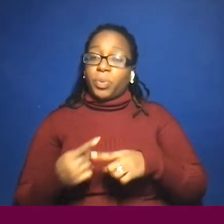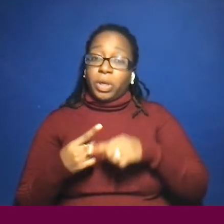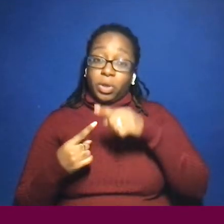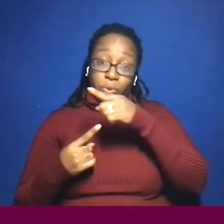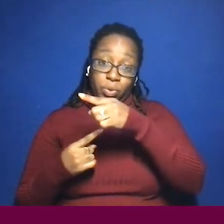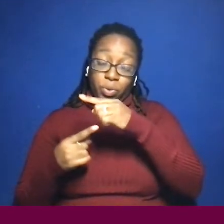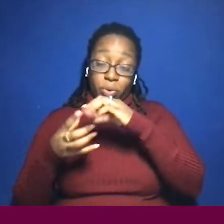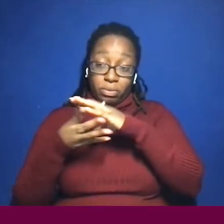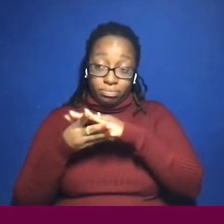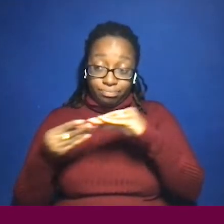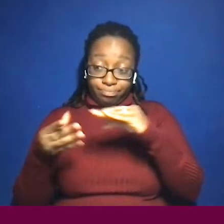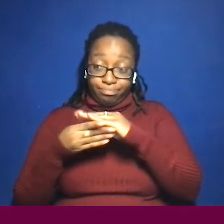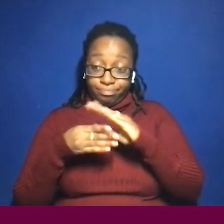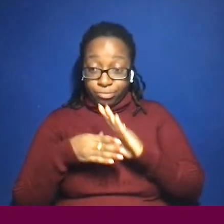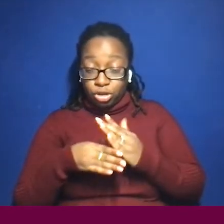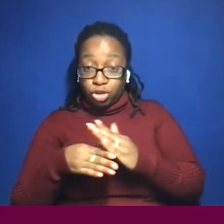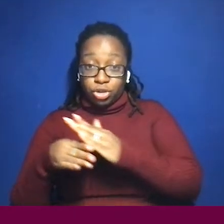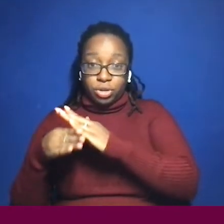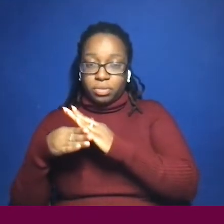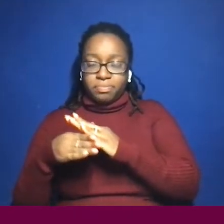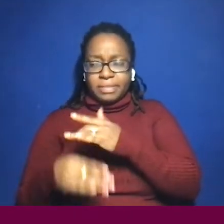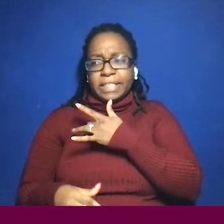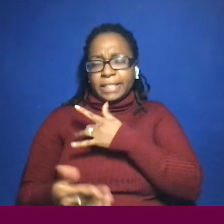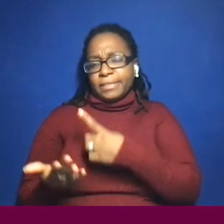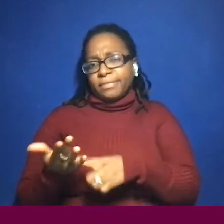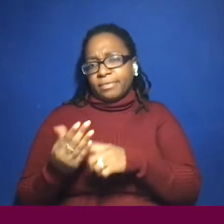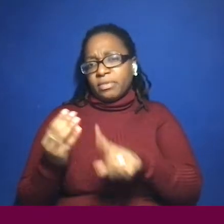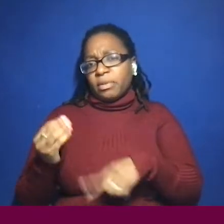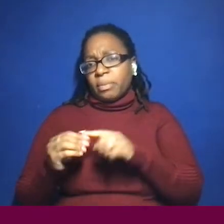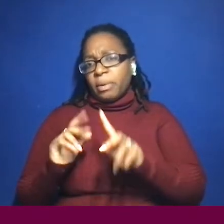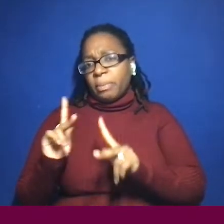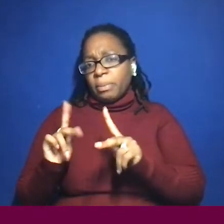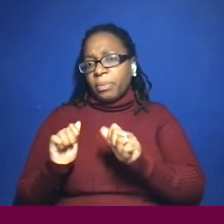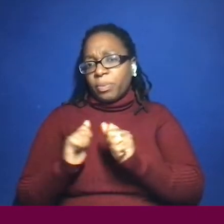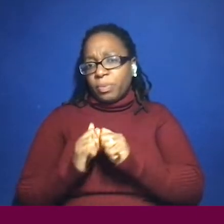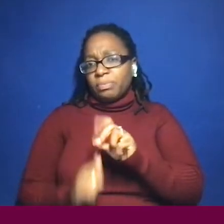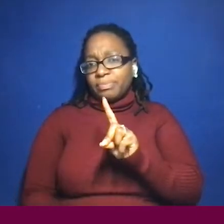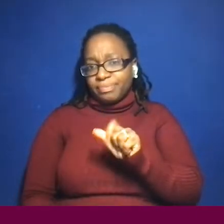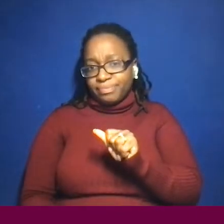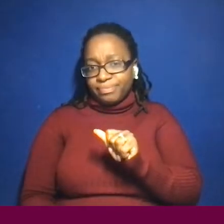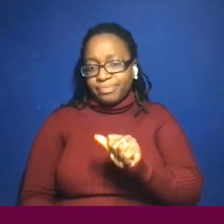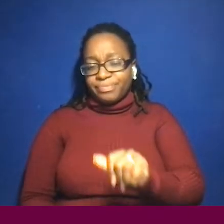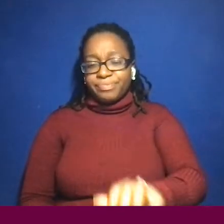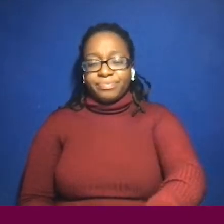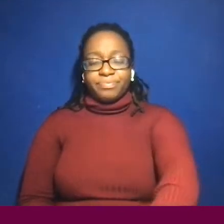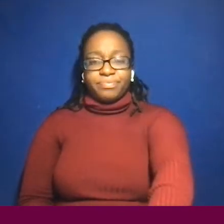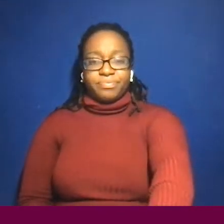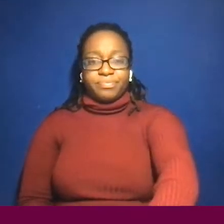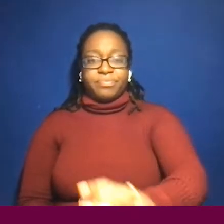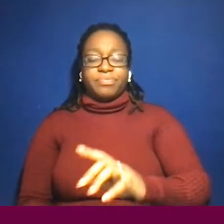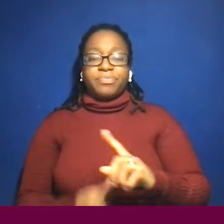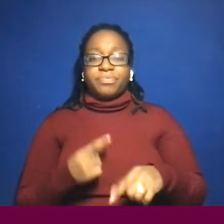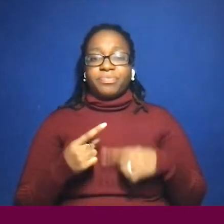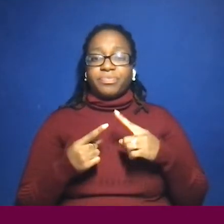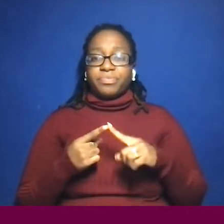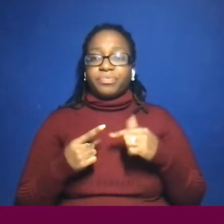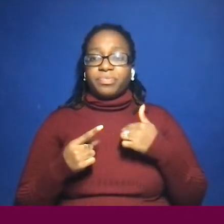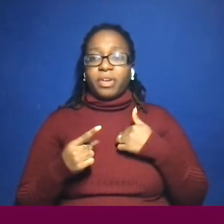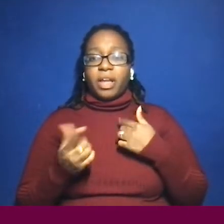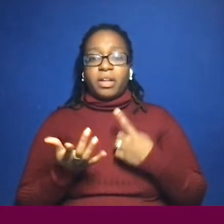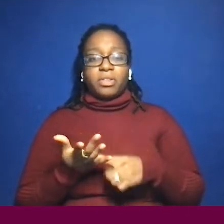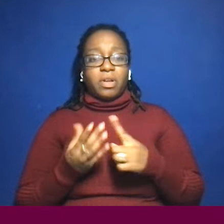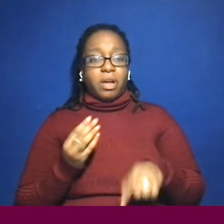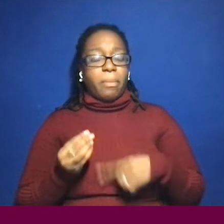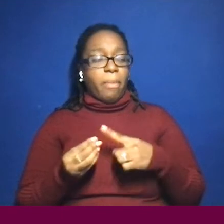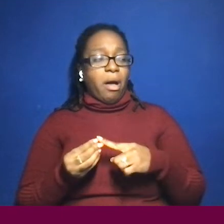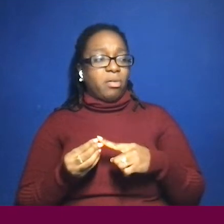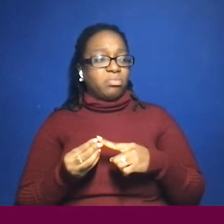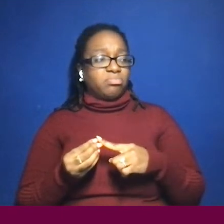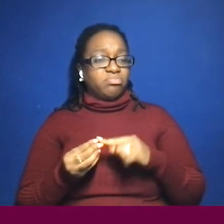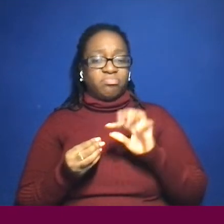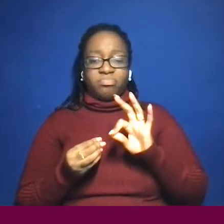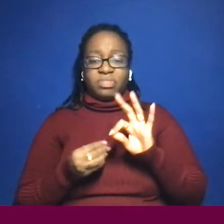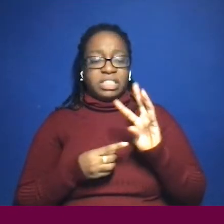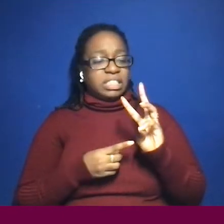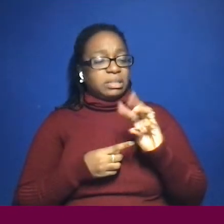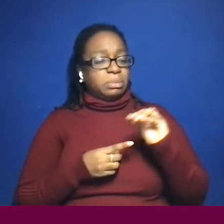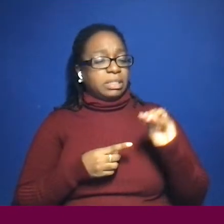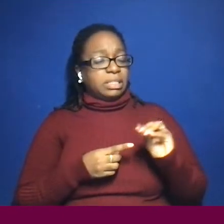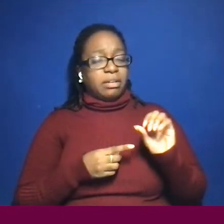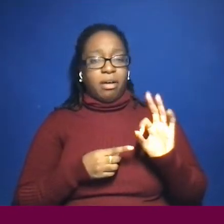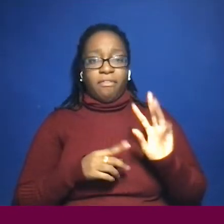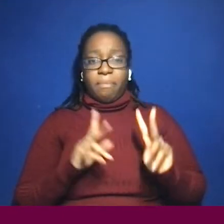mostly talking about people with disabilities. And when I talk about 96% of people in nursing